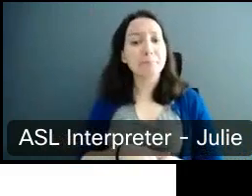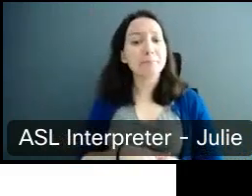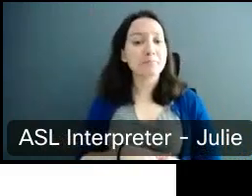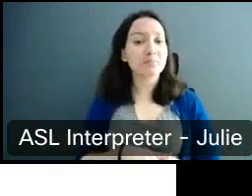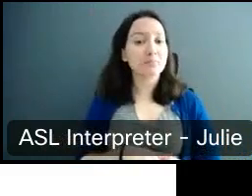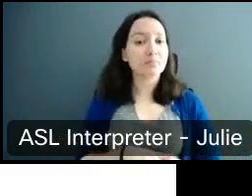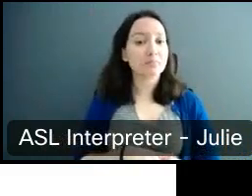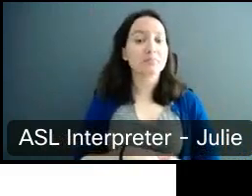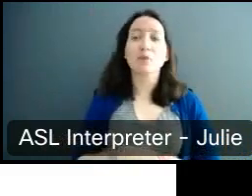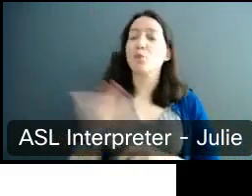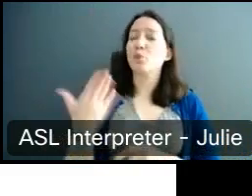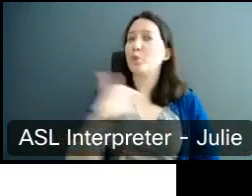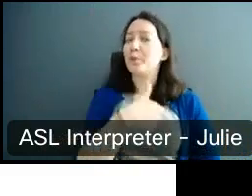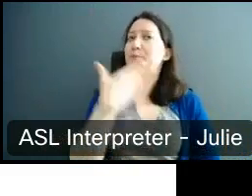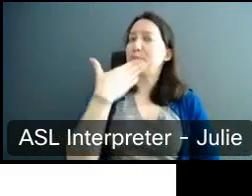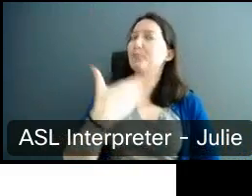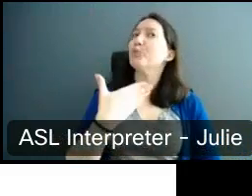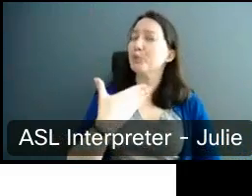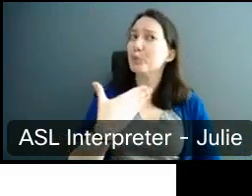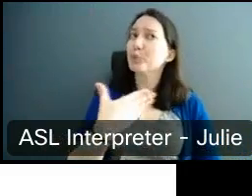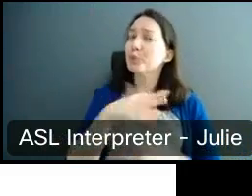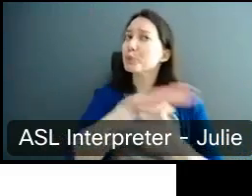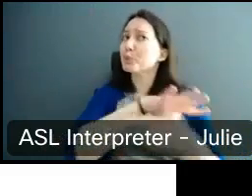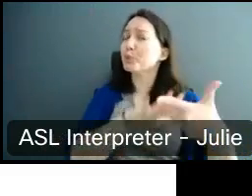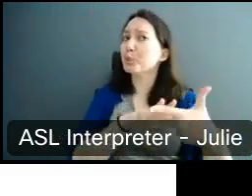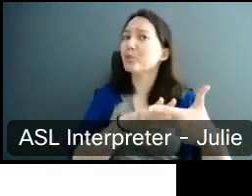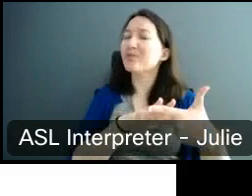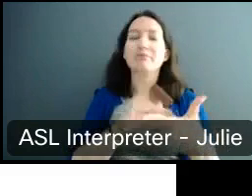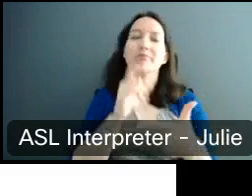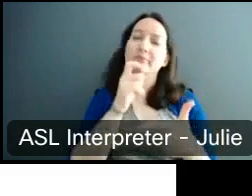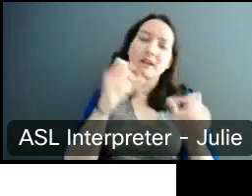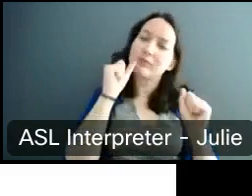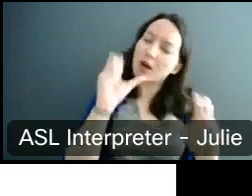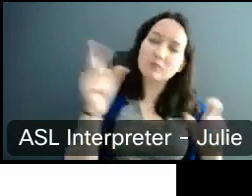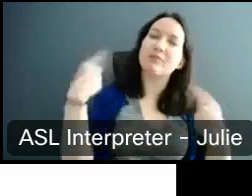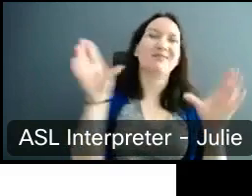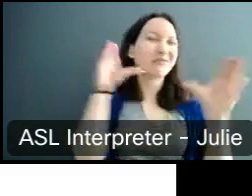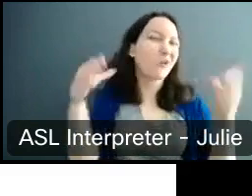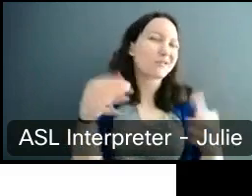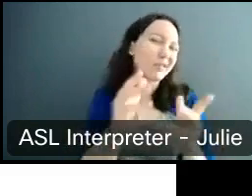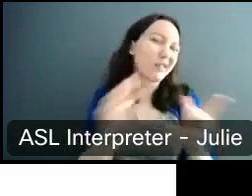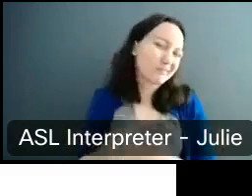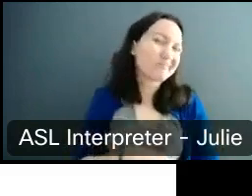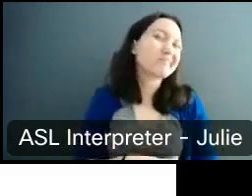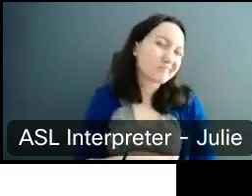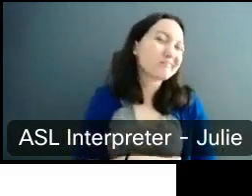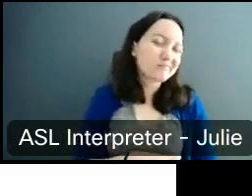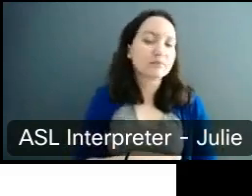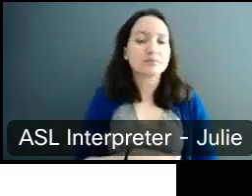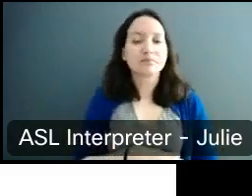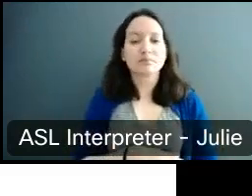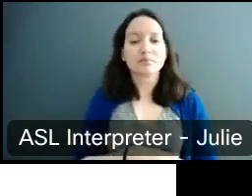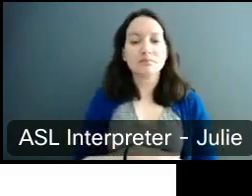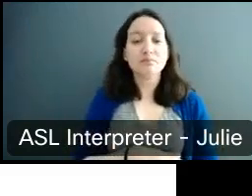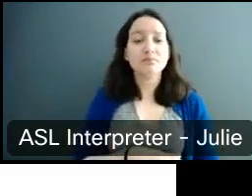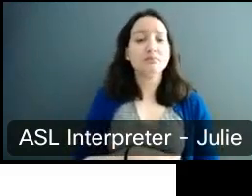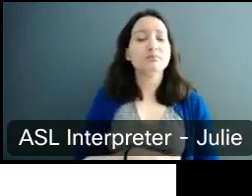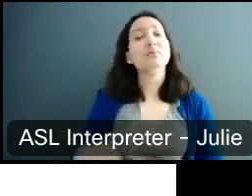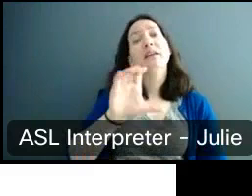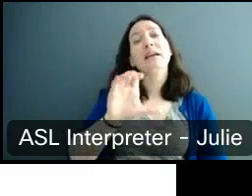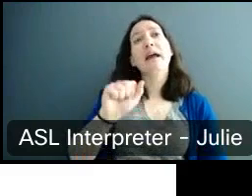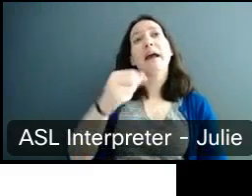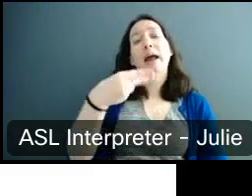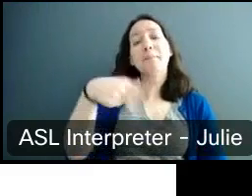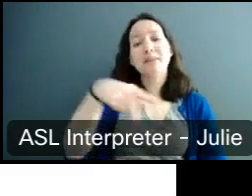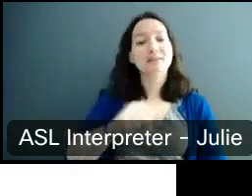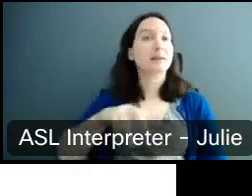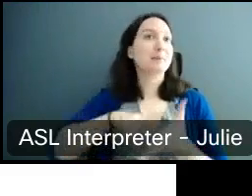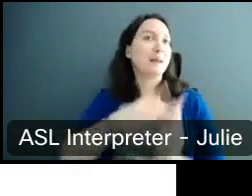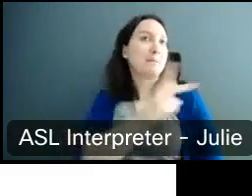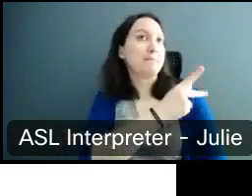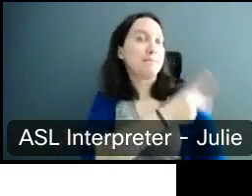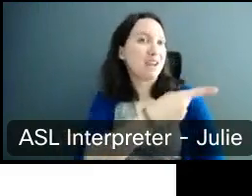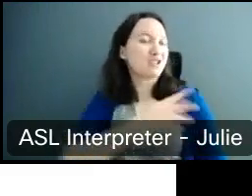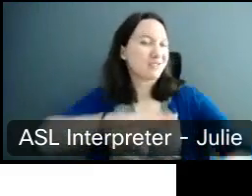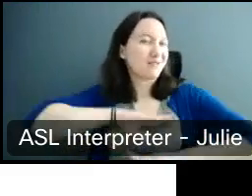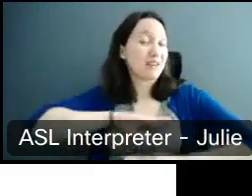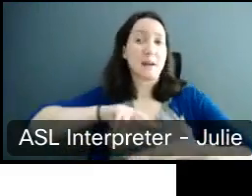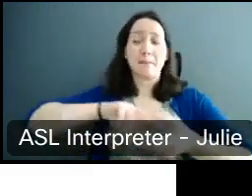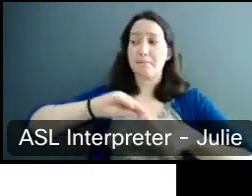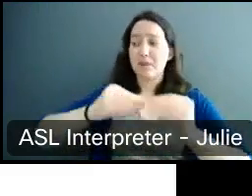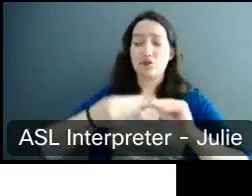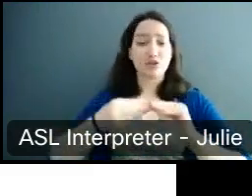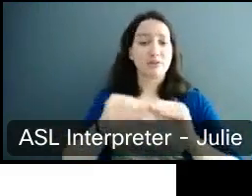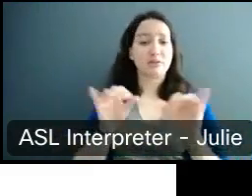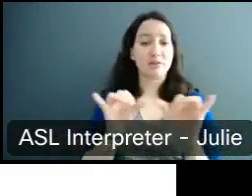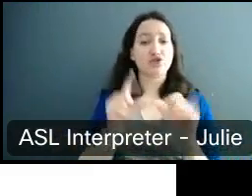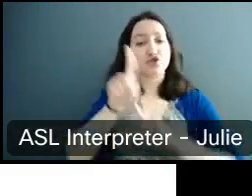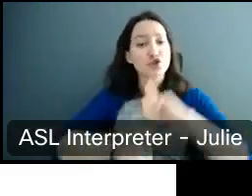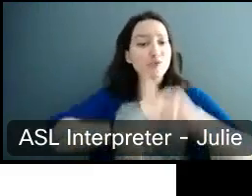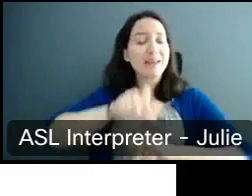Quite well, that's not surprising. We've been focusing on that for quite some time, uh, in the caps, which is the patient satisfaction measured by press gaining. We survey the members separately.